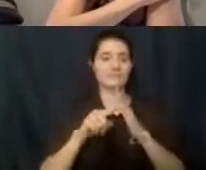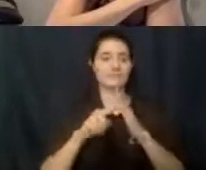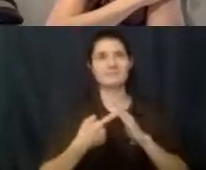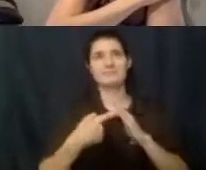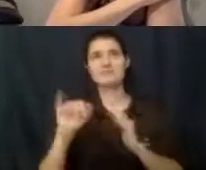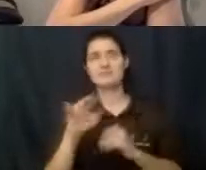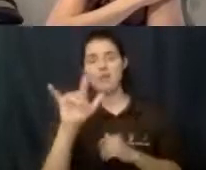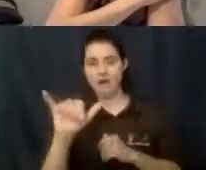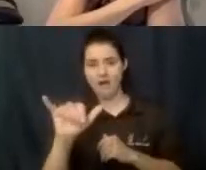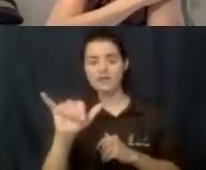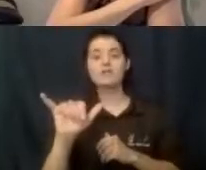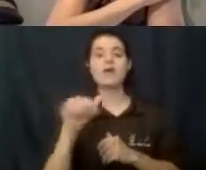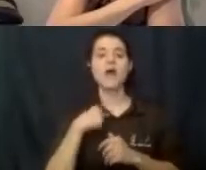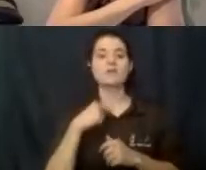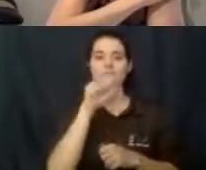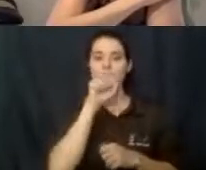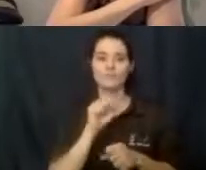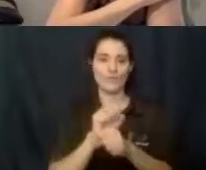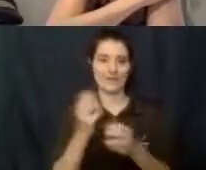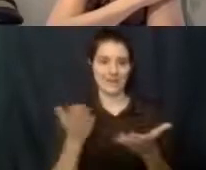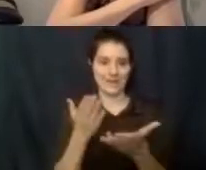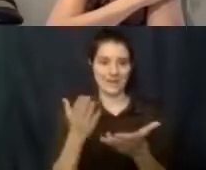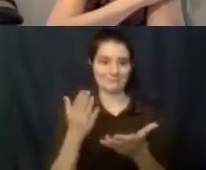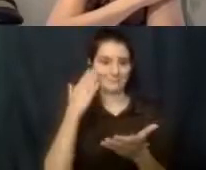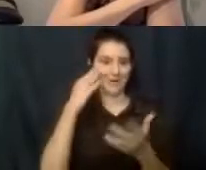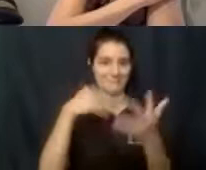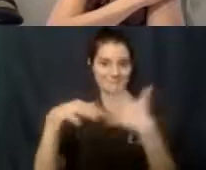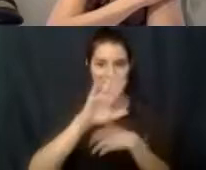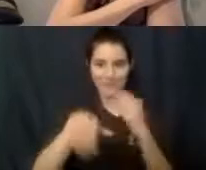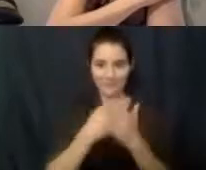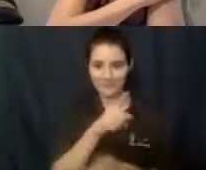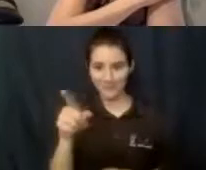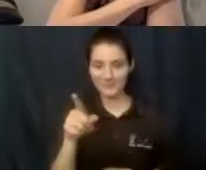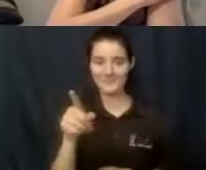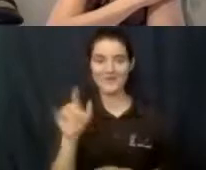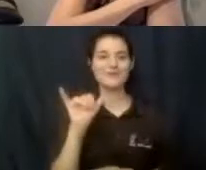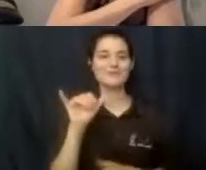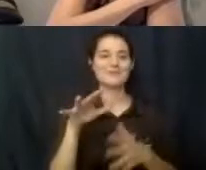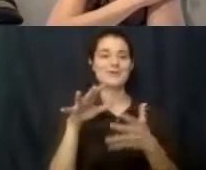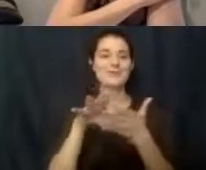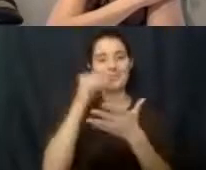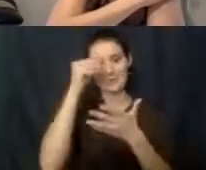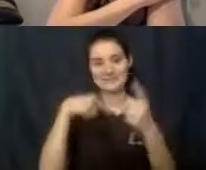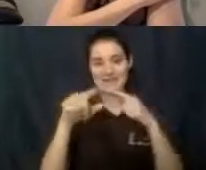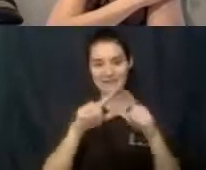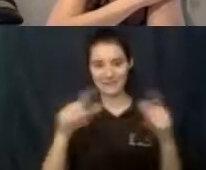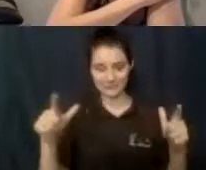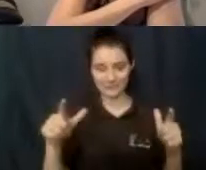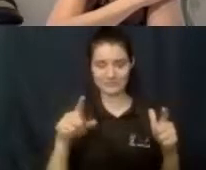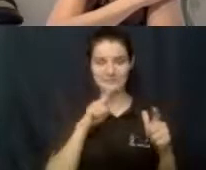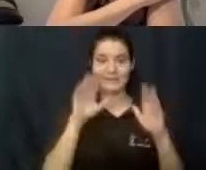and I started this past July. It has been great working with the staff and communicate in ASL.